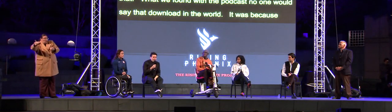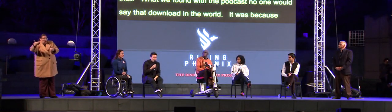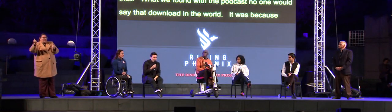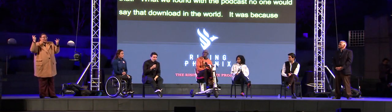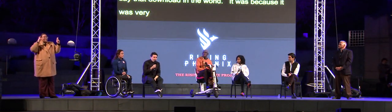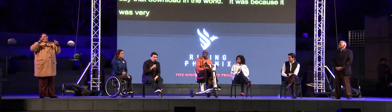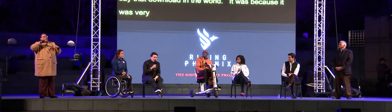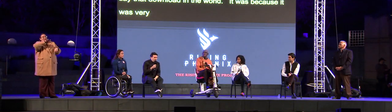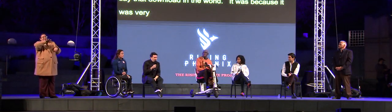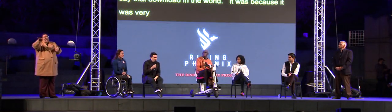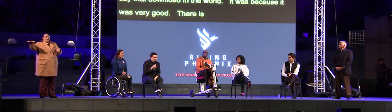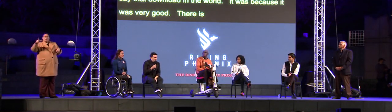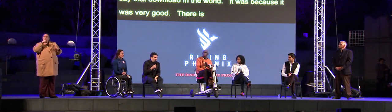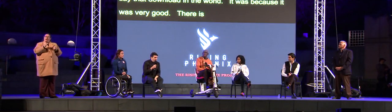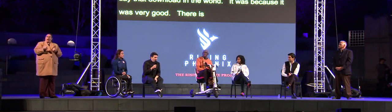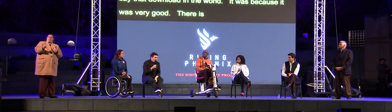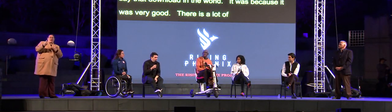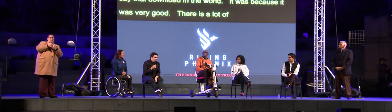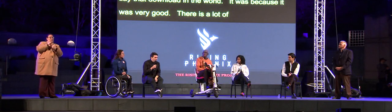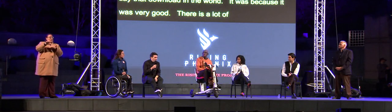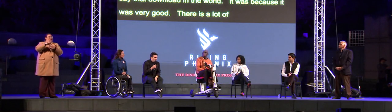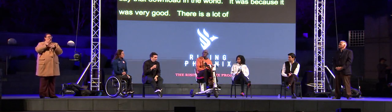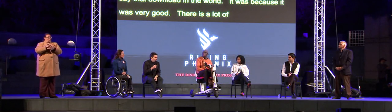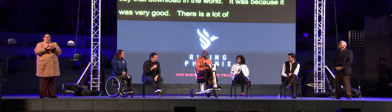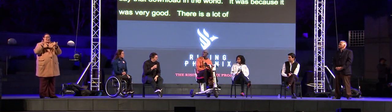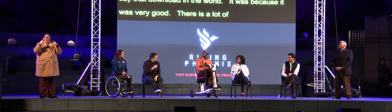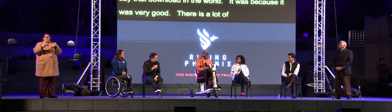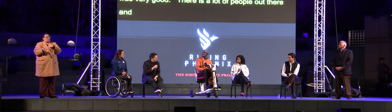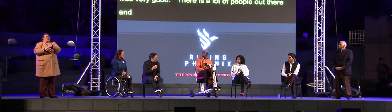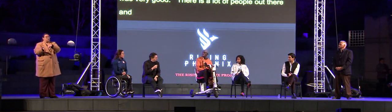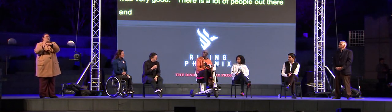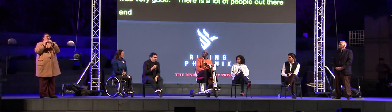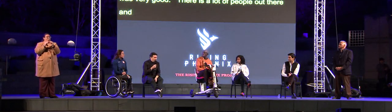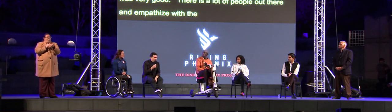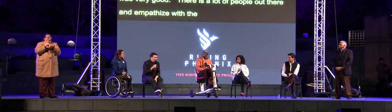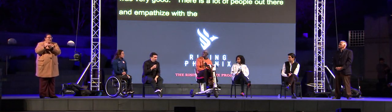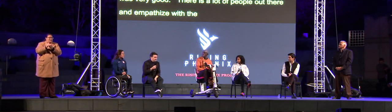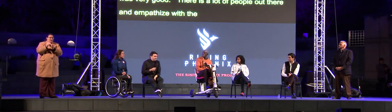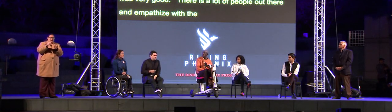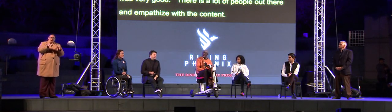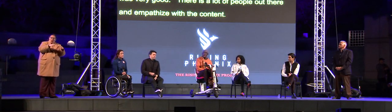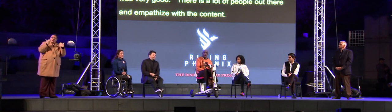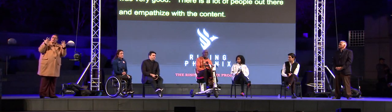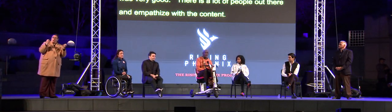that empathize with the content. That's going to happen more and more, and the audiences will grow and grow.